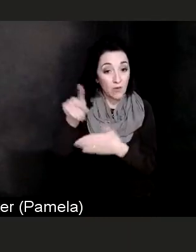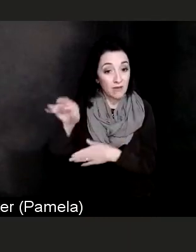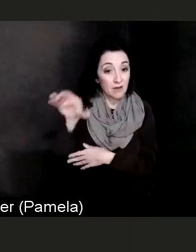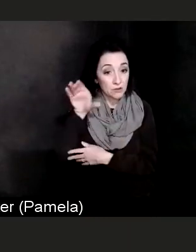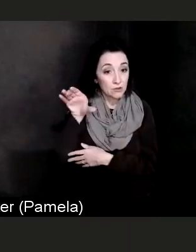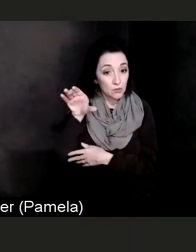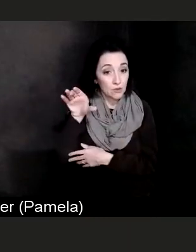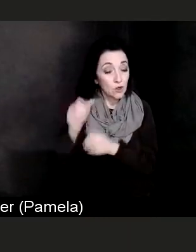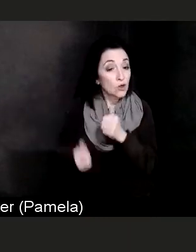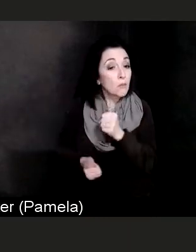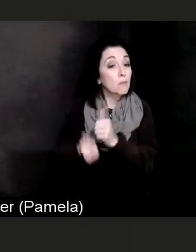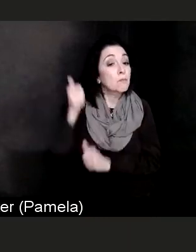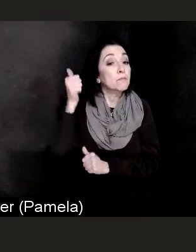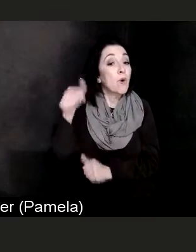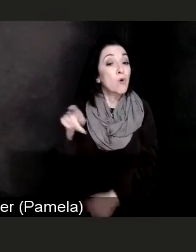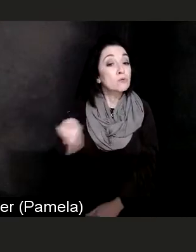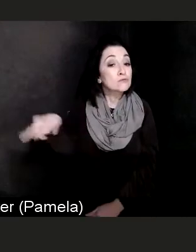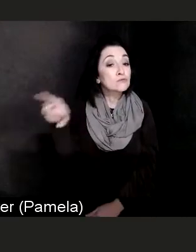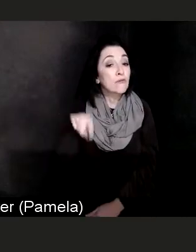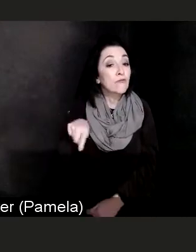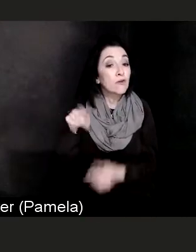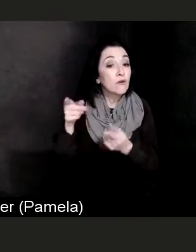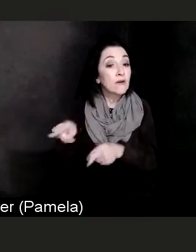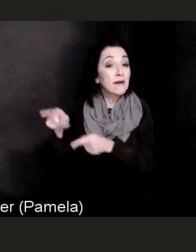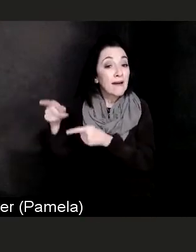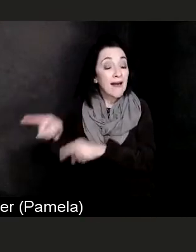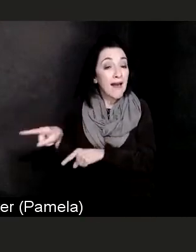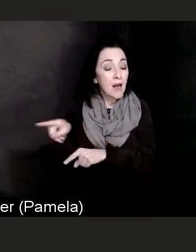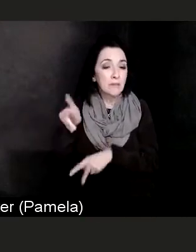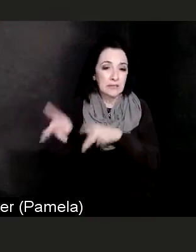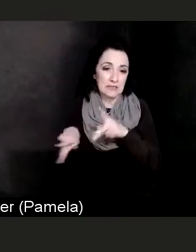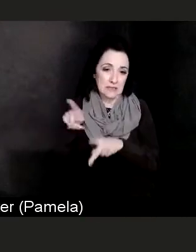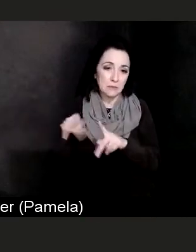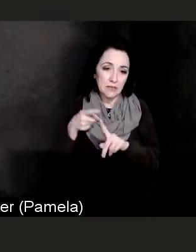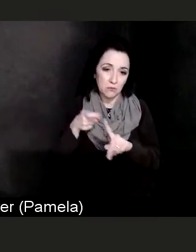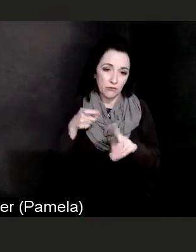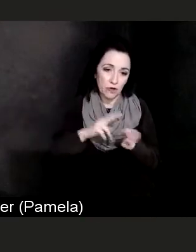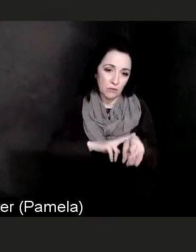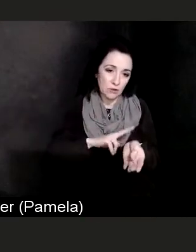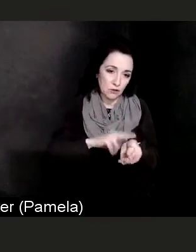or occurred in longterm care residents that we know that they are a very high risk group